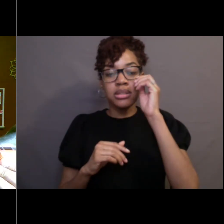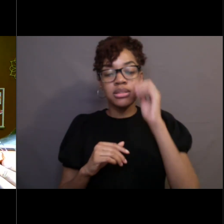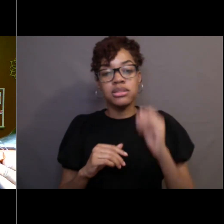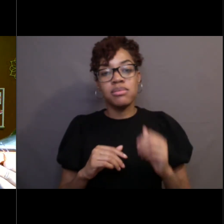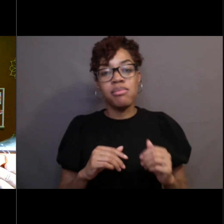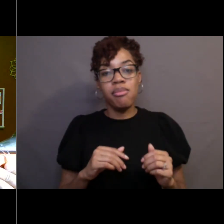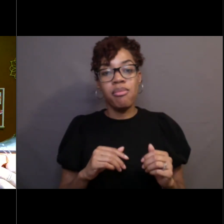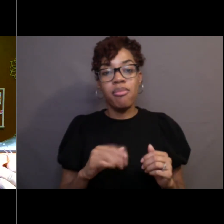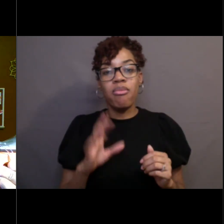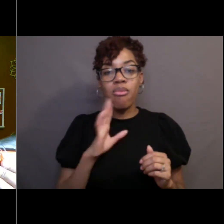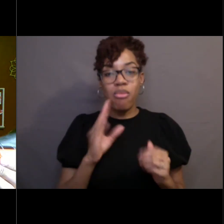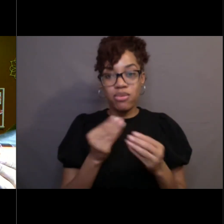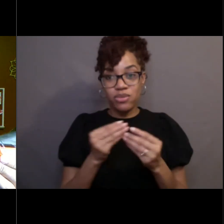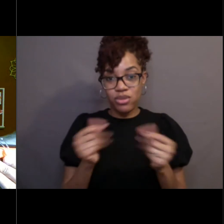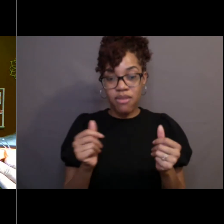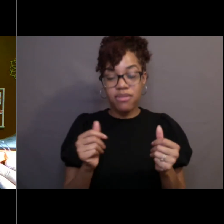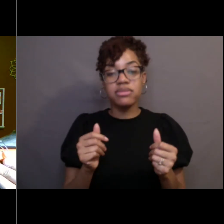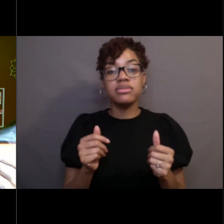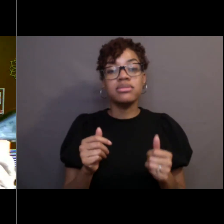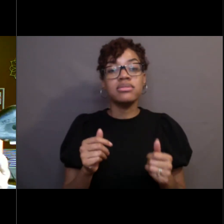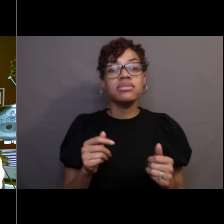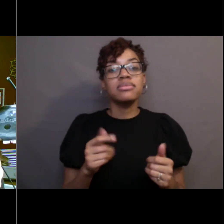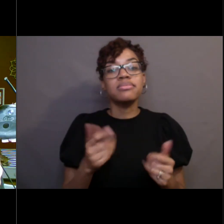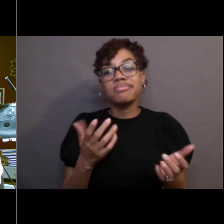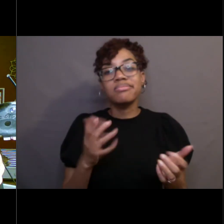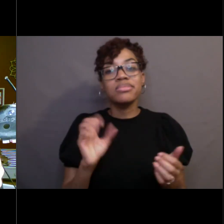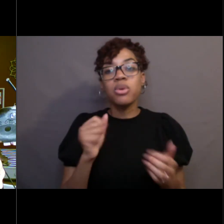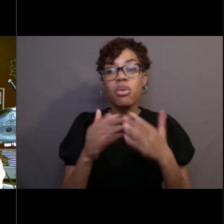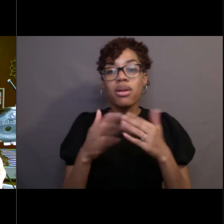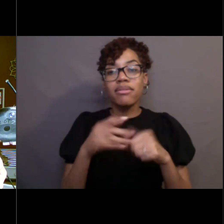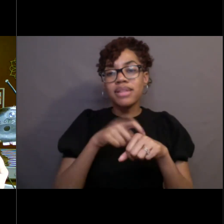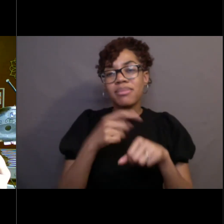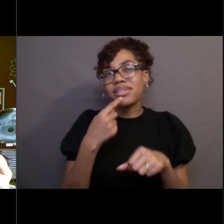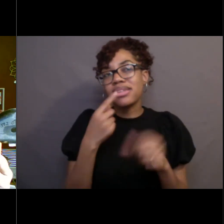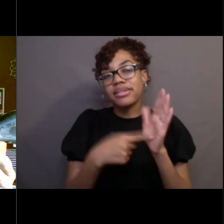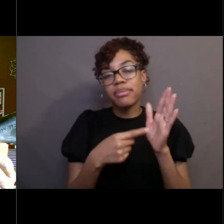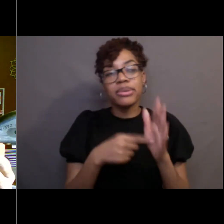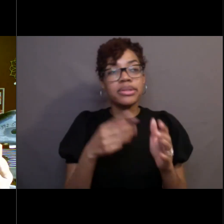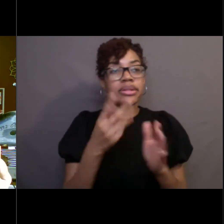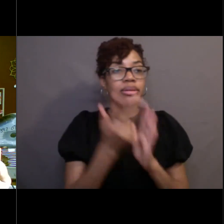we put it on there. And so after a set amount of time, let's say three hours, six hours, 10 hours,